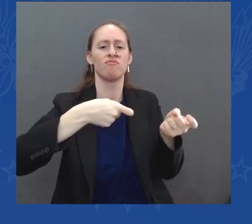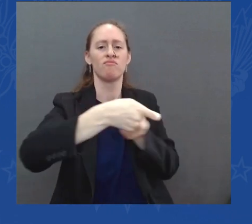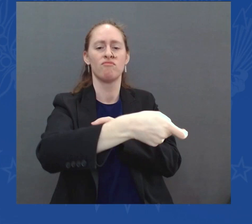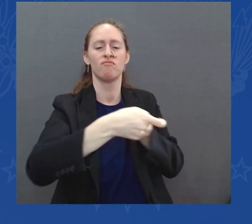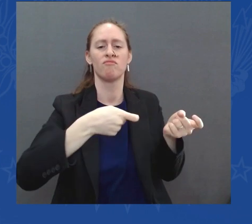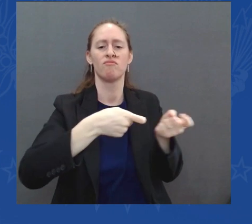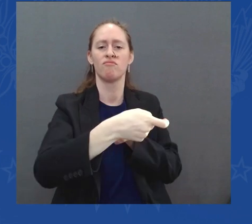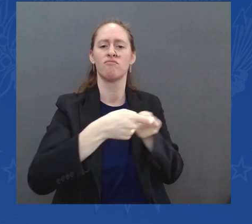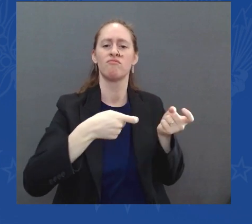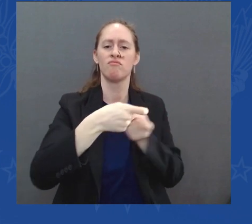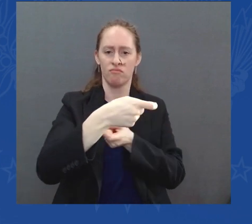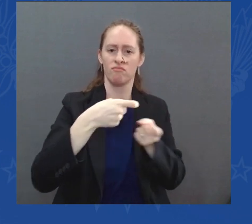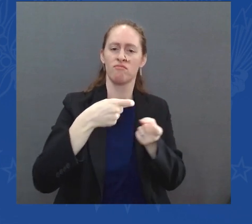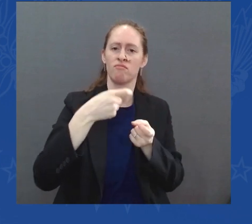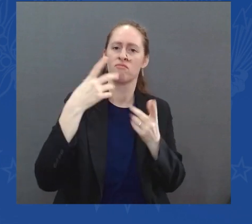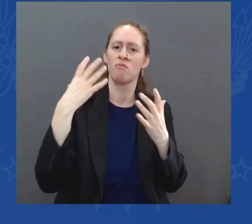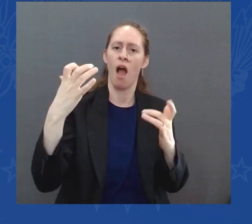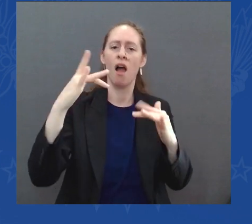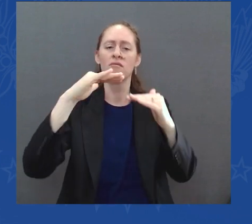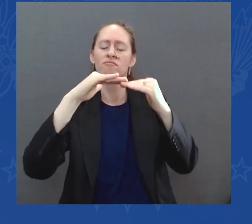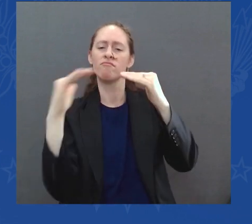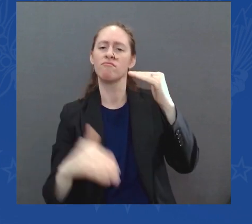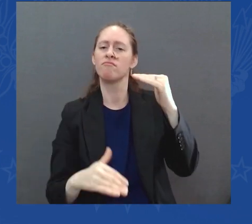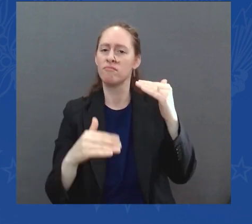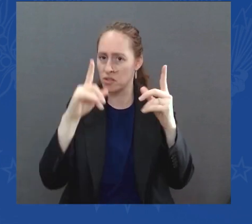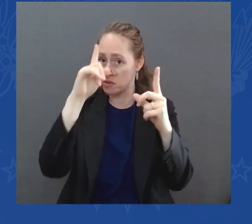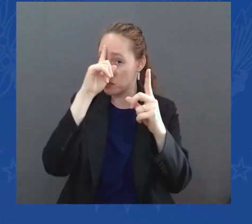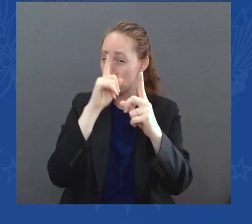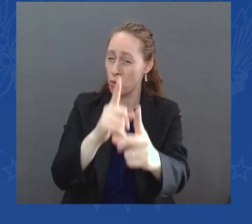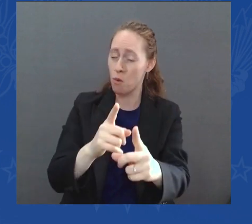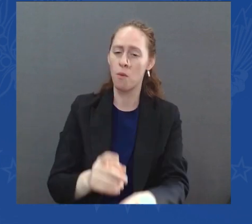Her printing press was destroyed and she was exiled from the South.